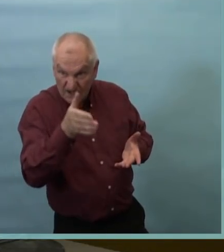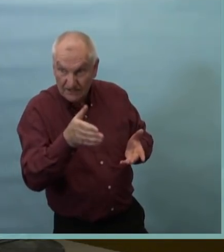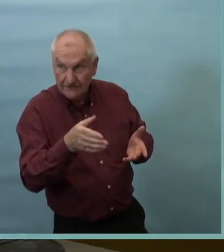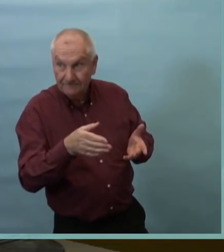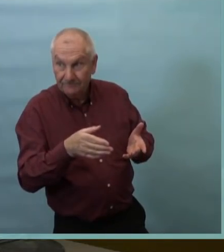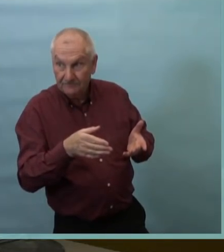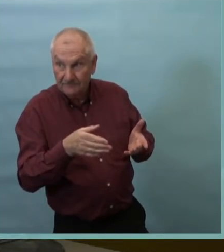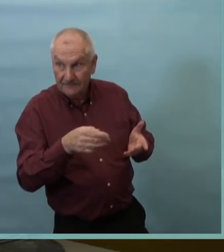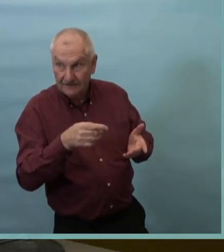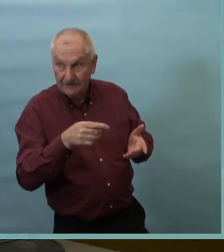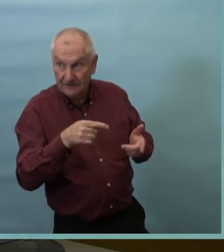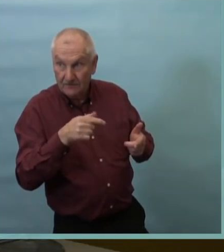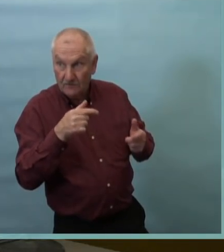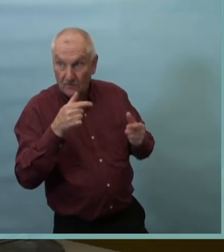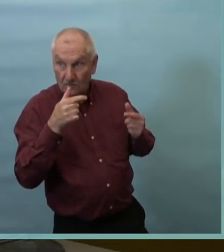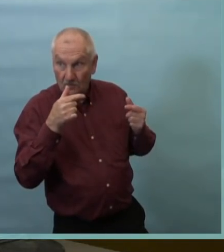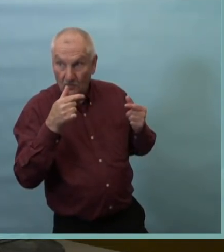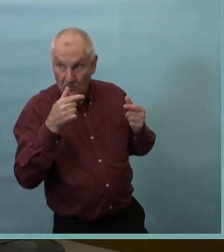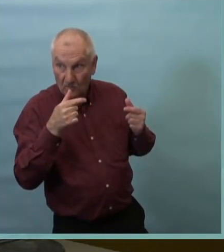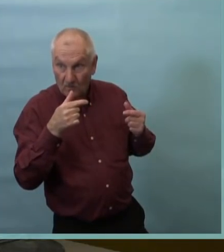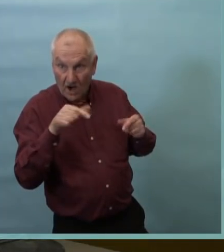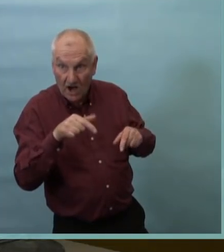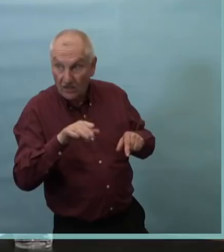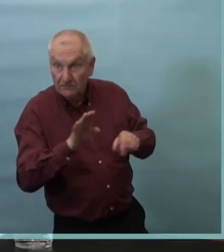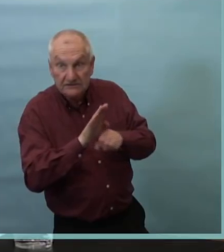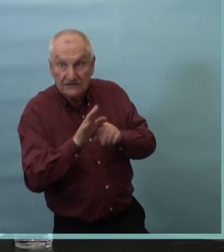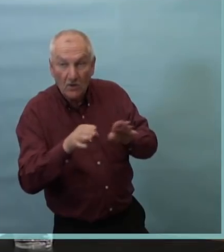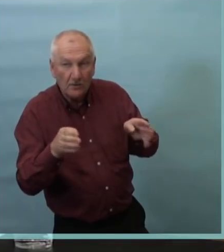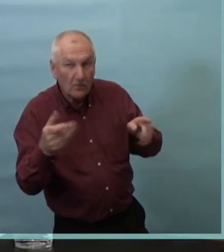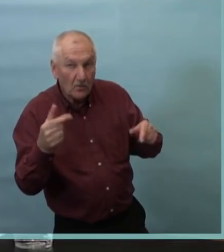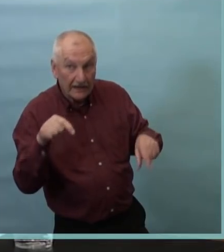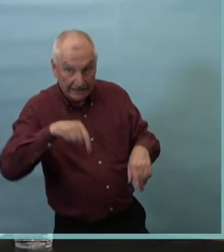businesses at the very earliest yeah well that's what we're gonna announce